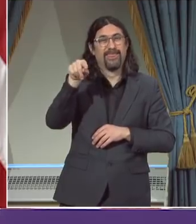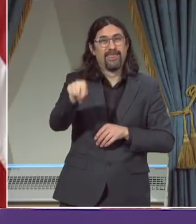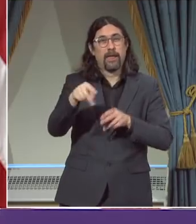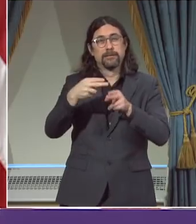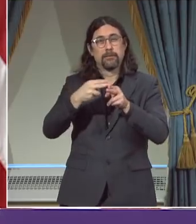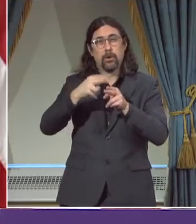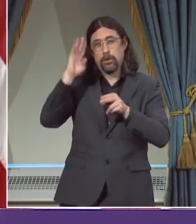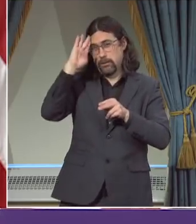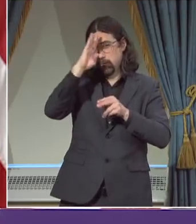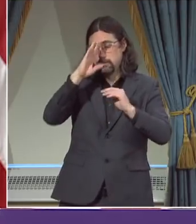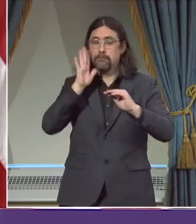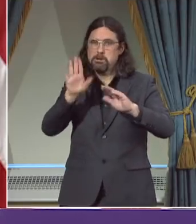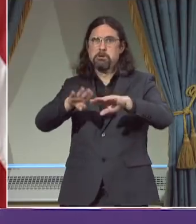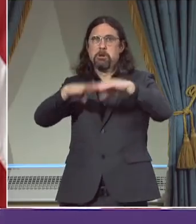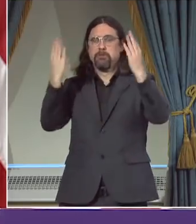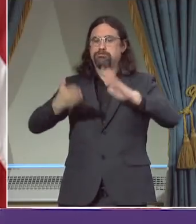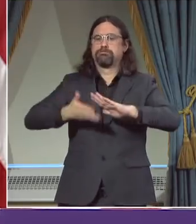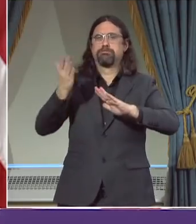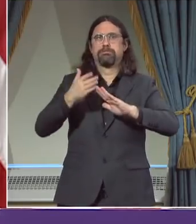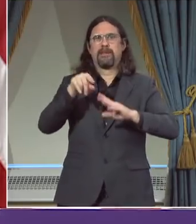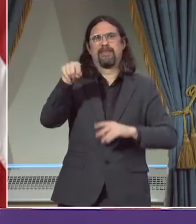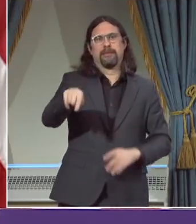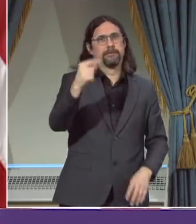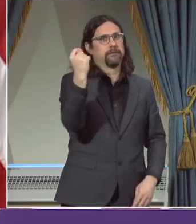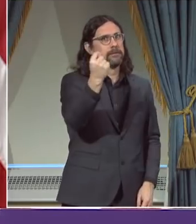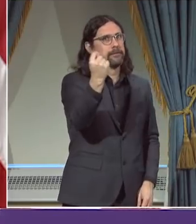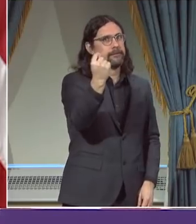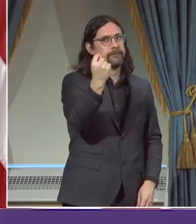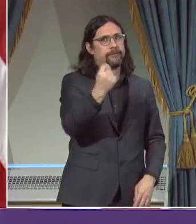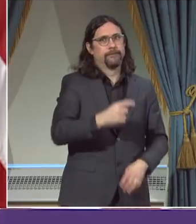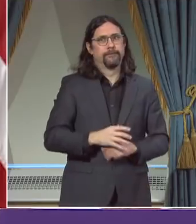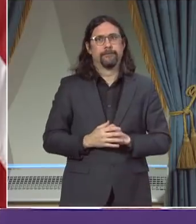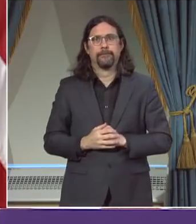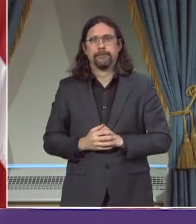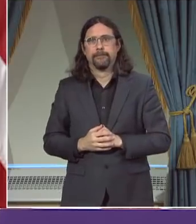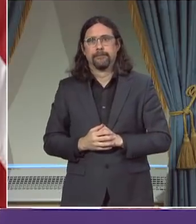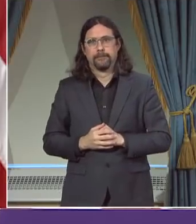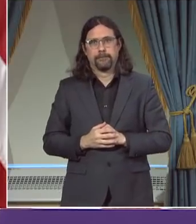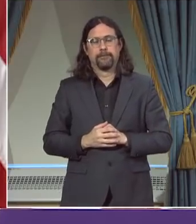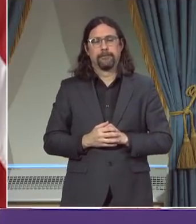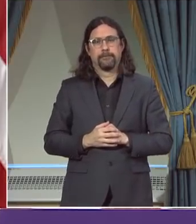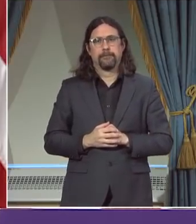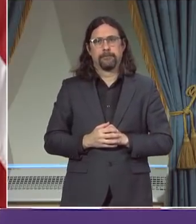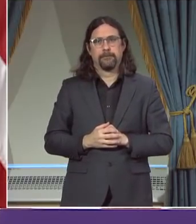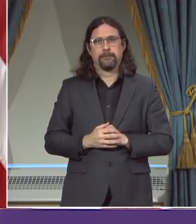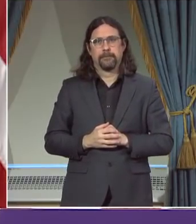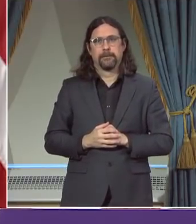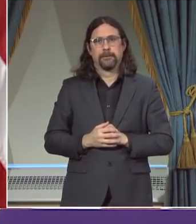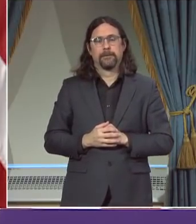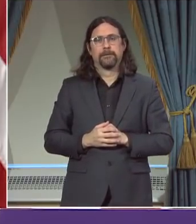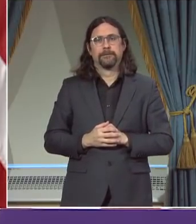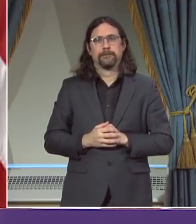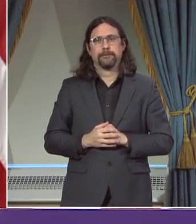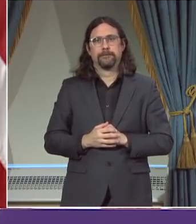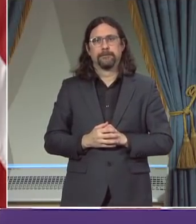UPDATES FOR YOU AND THEN I'LL TURN TO DR. KATZ AND THEN WE'LL GO TO QUESTIONS. THERE HAVE BEEN CONCERN ABOUT THOSE